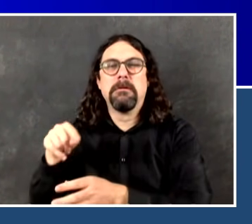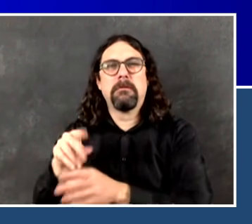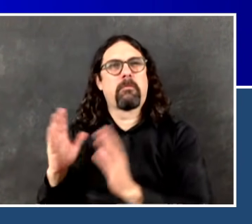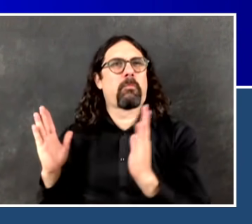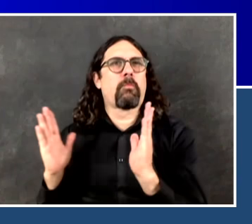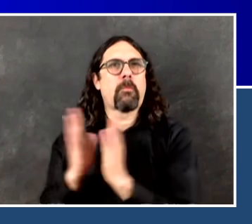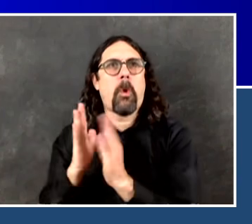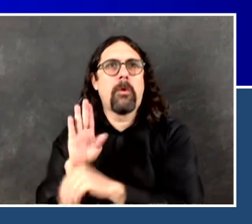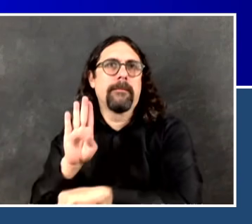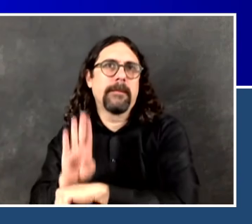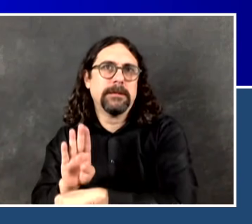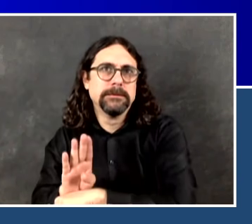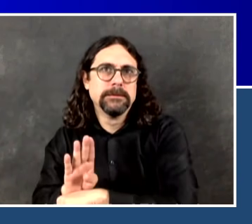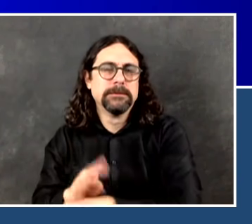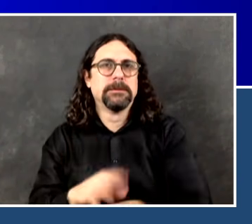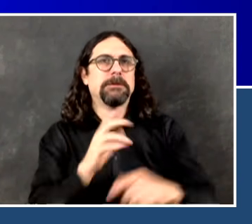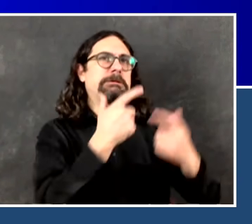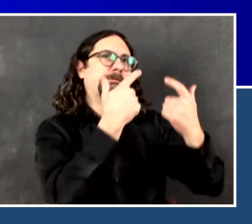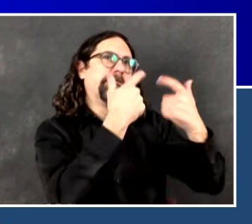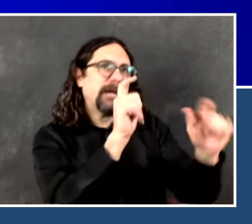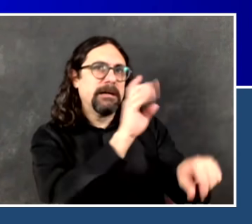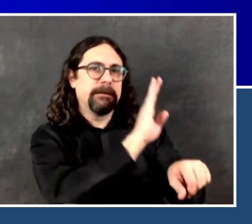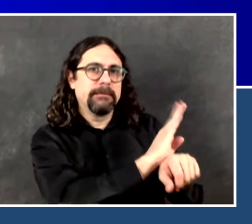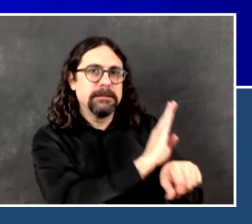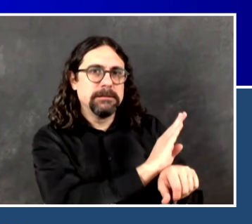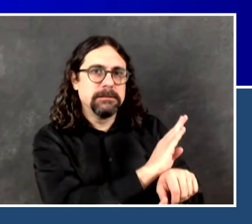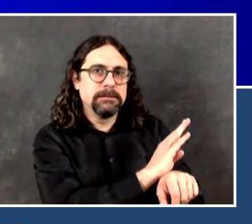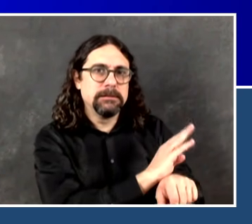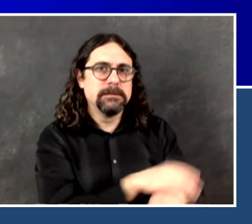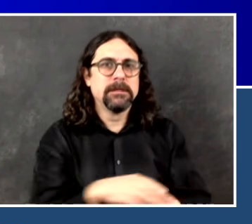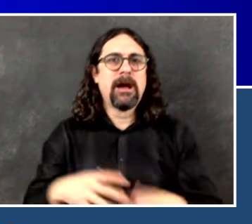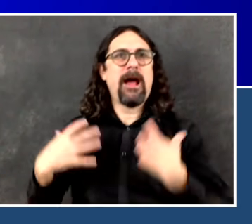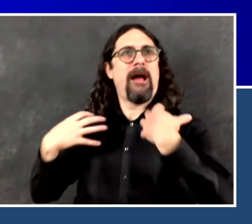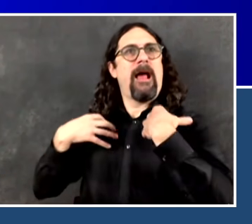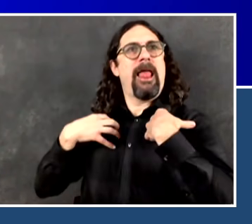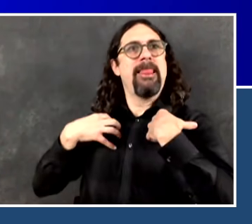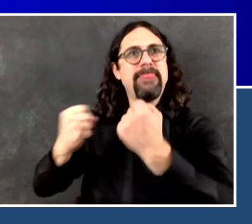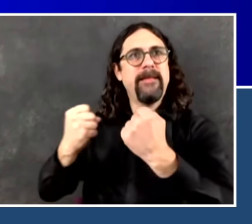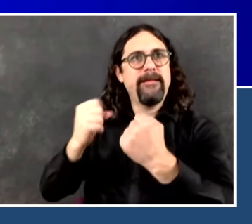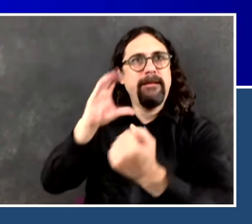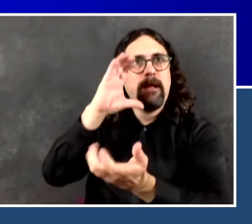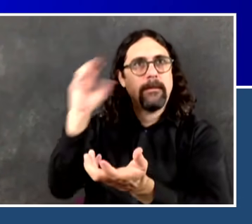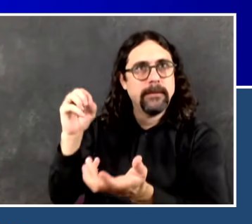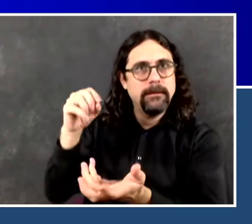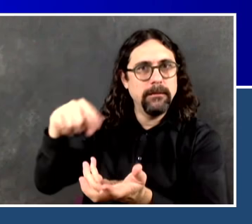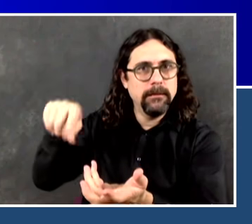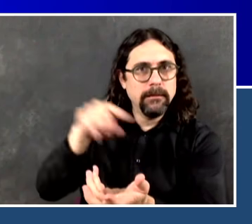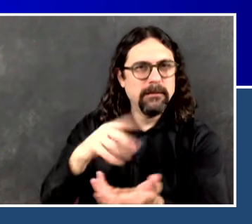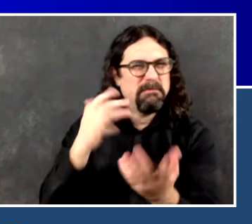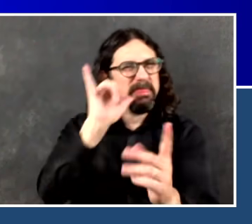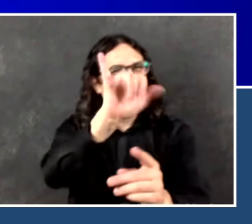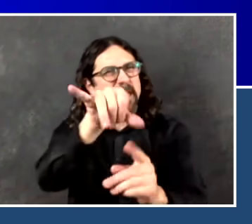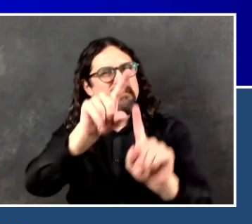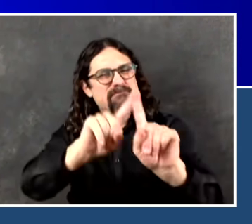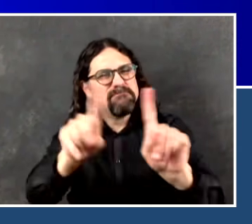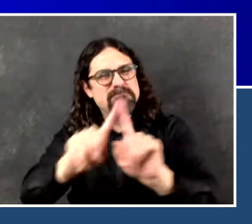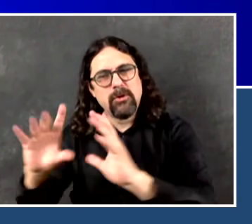THEY HAVE DIFFERENT NEEDS. WE WANT TO ACCOUNT FOR BOTH. WE NEED BOTH TO COME BACK STRONG. WE'LL HAVE ONE FOR PUBLIC HEALTH